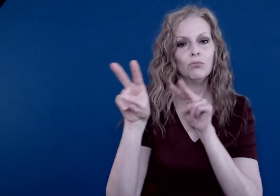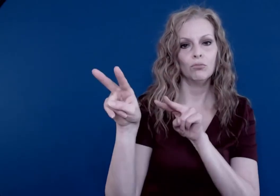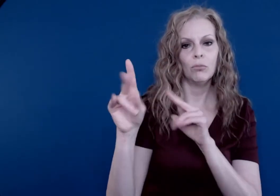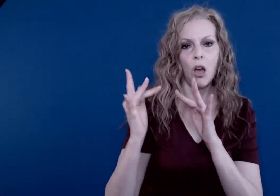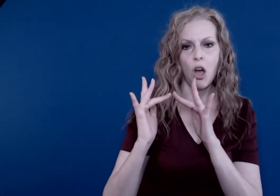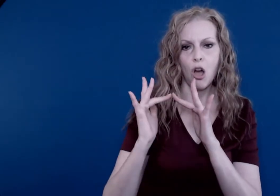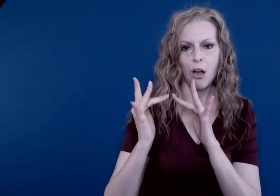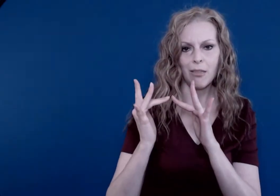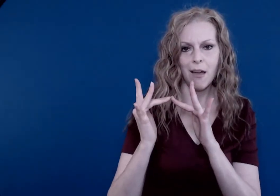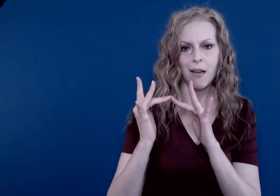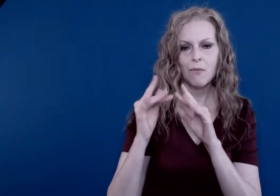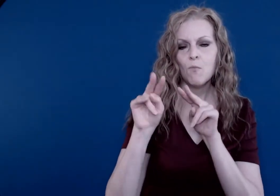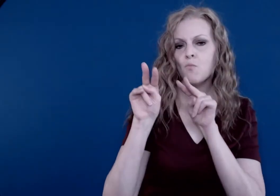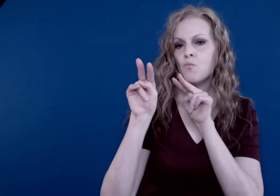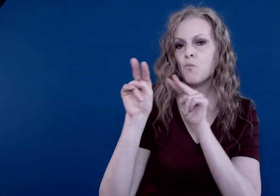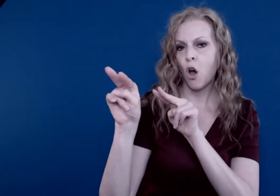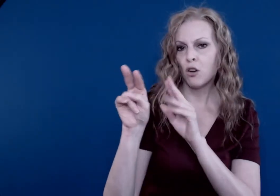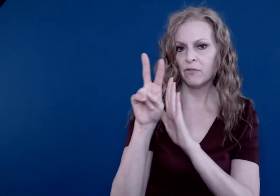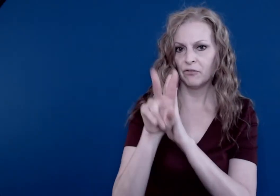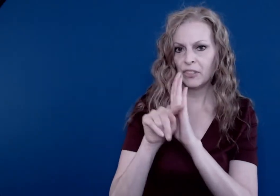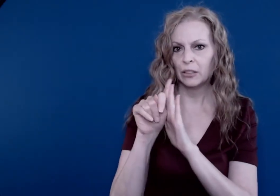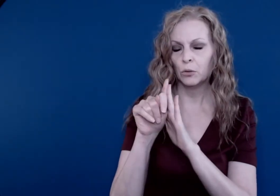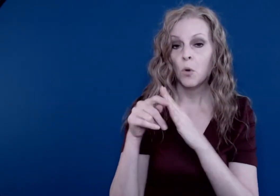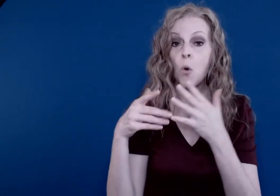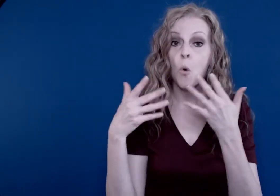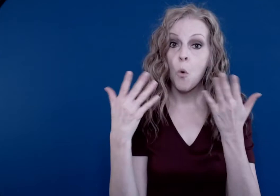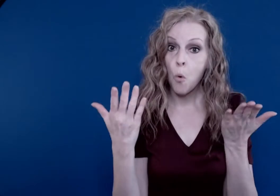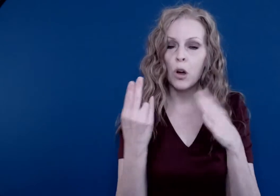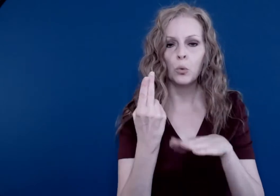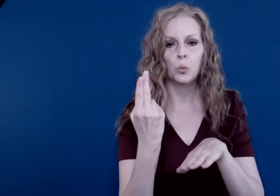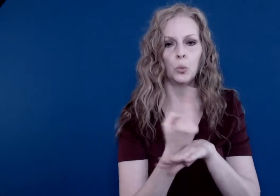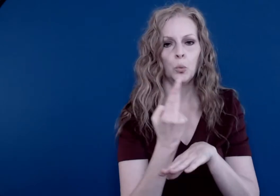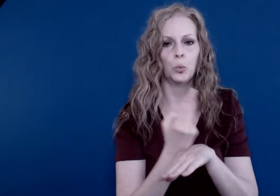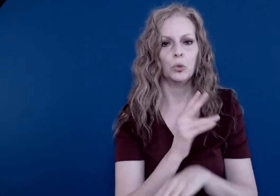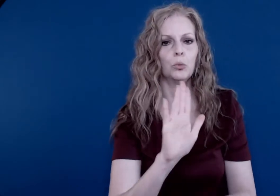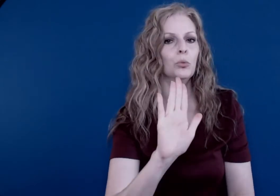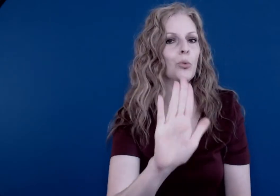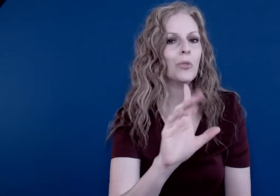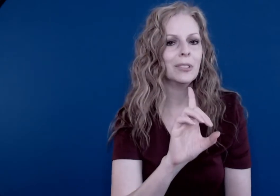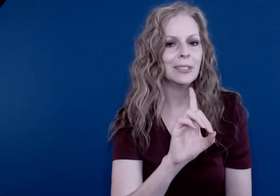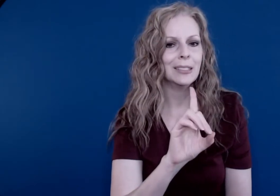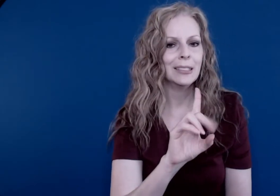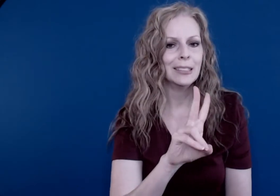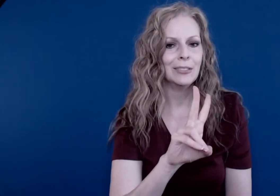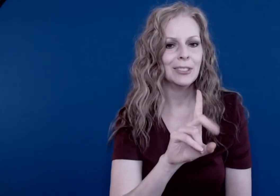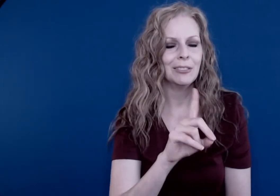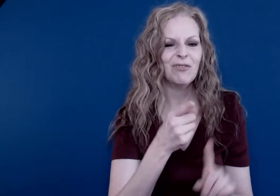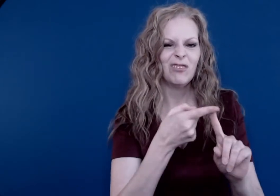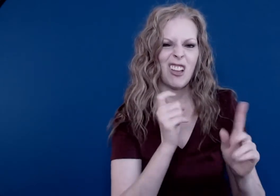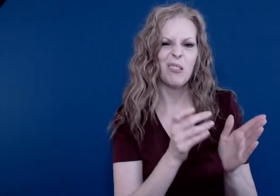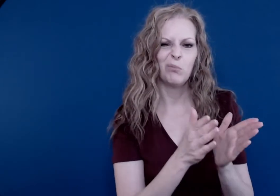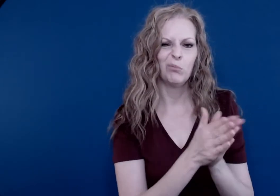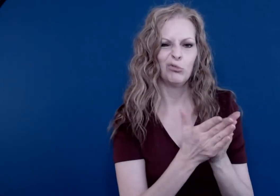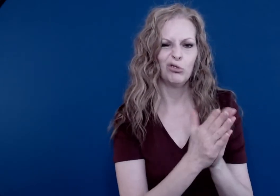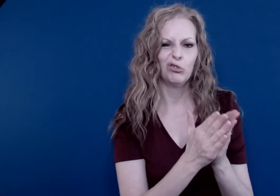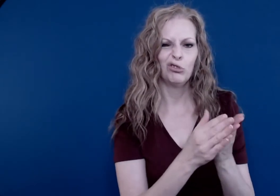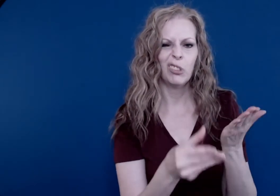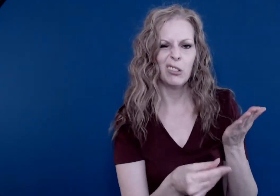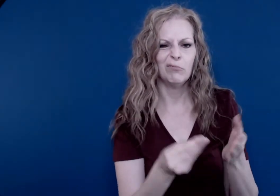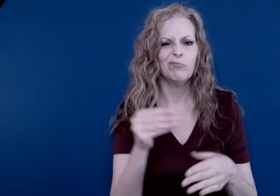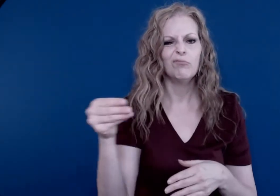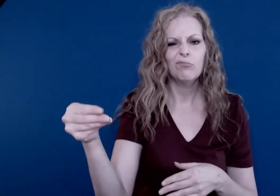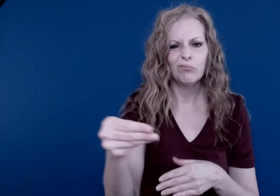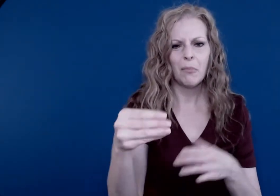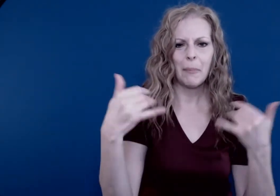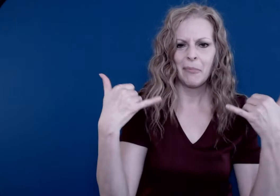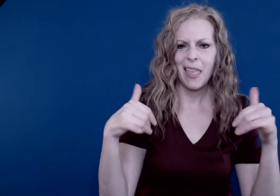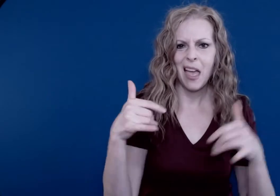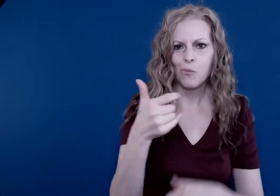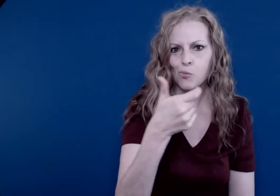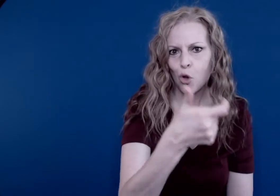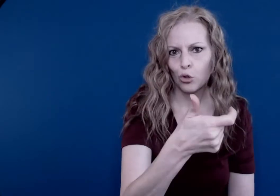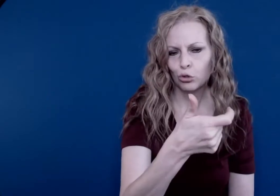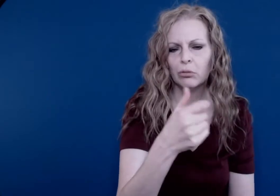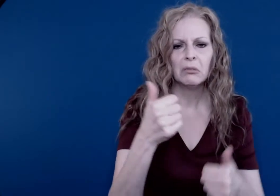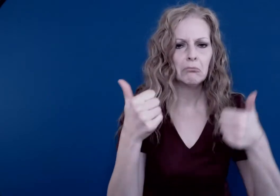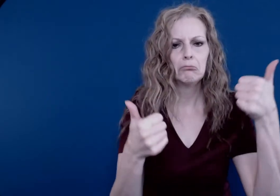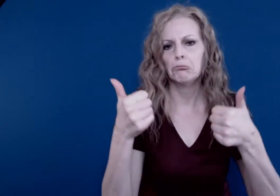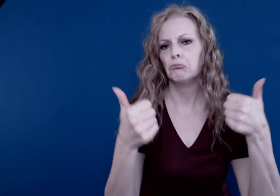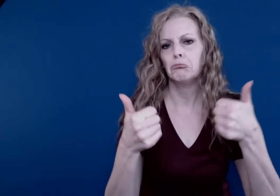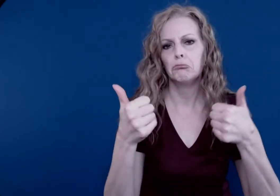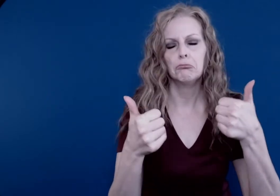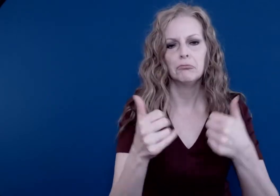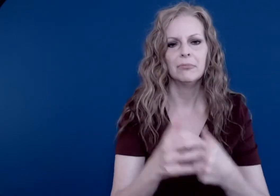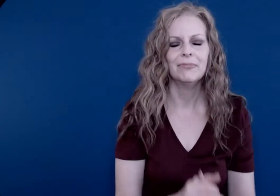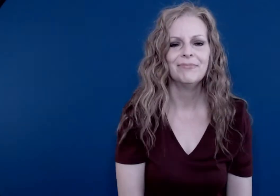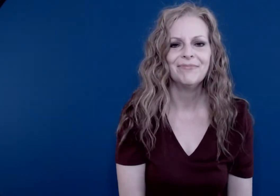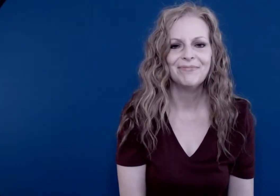or put the DVD from your book into your DVD player and watch it.